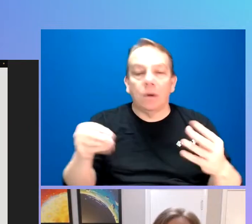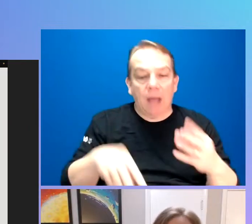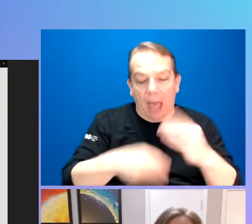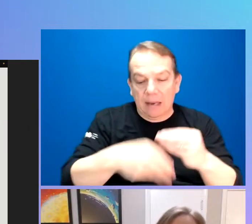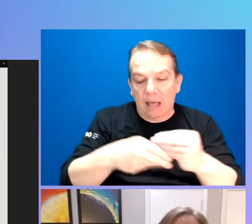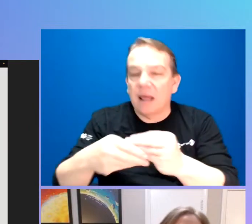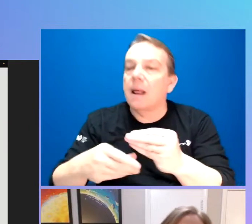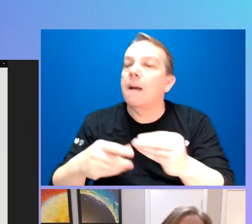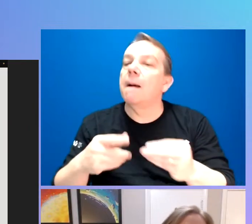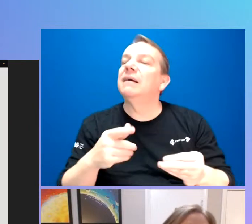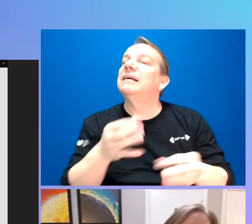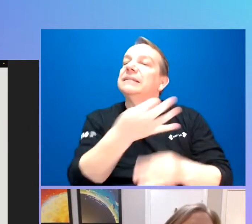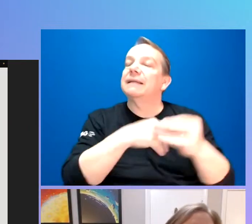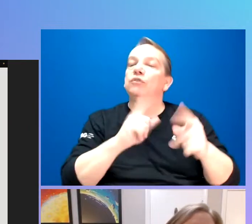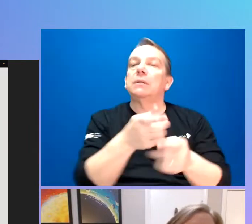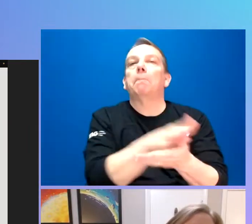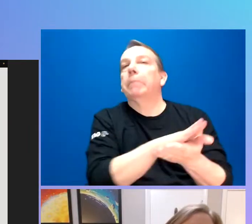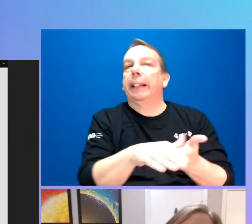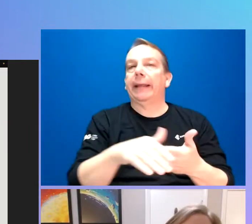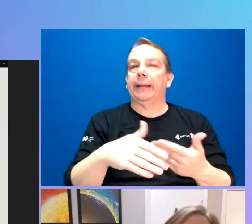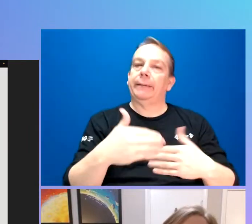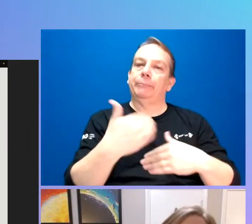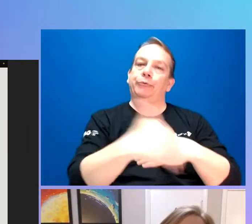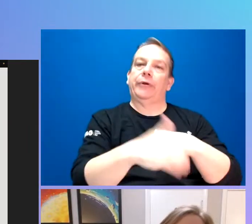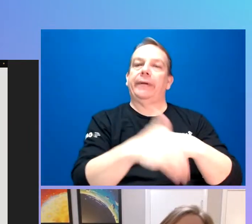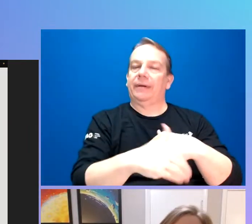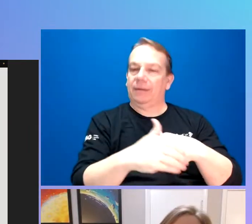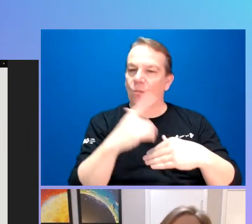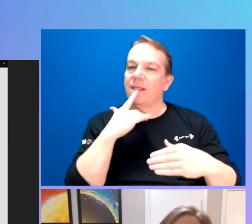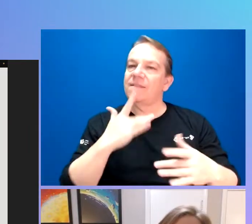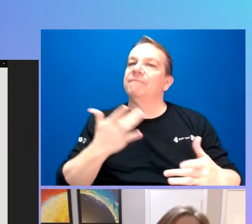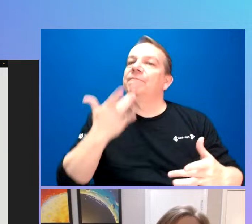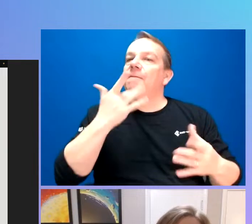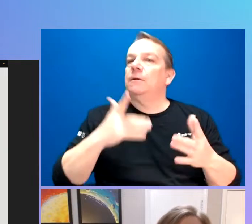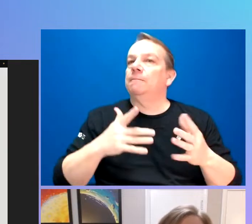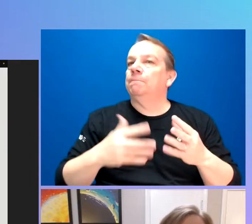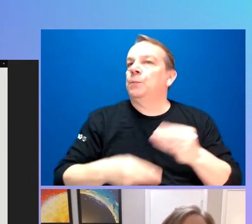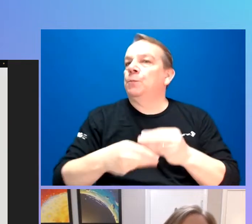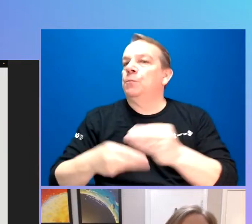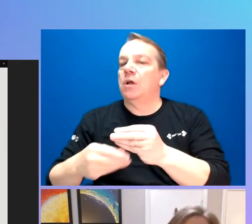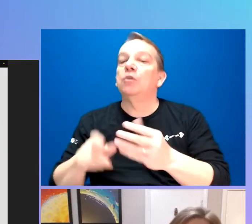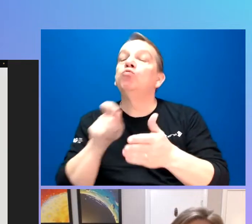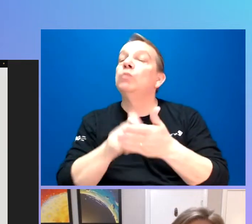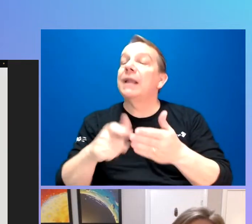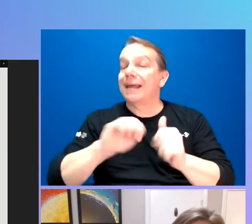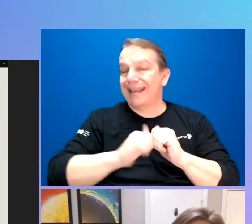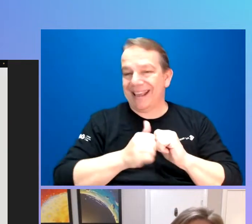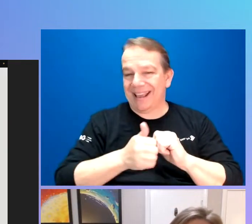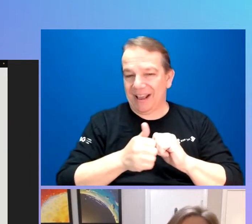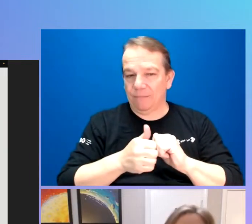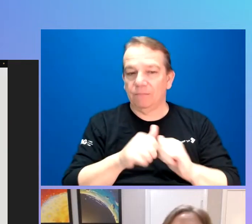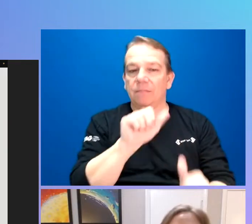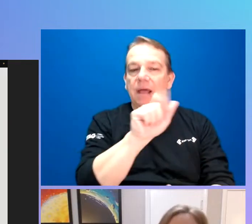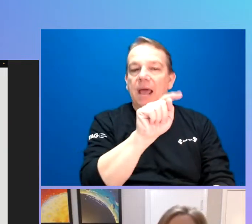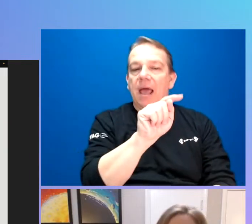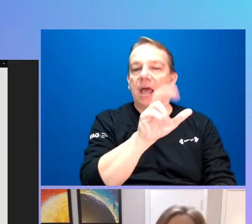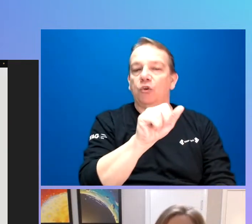than some plain white bread. They're typically written with the following format. We have an